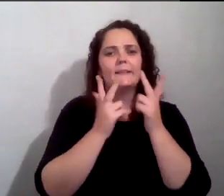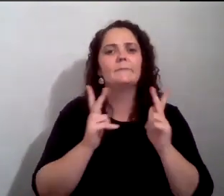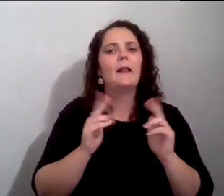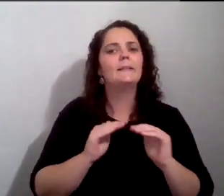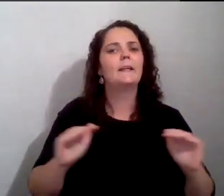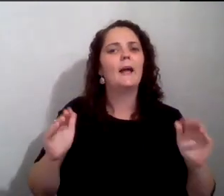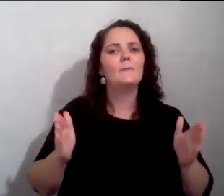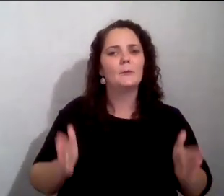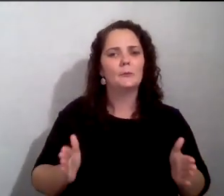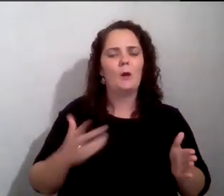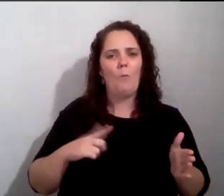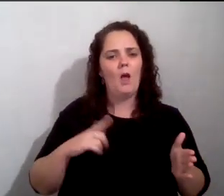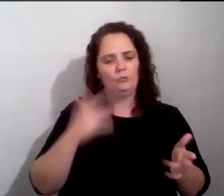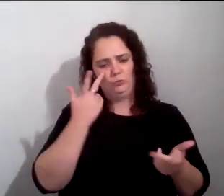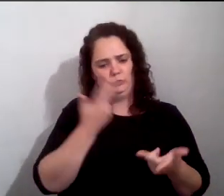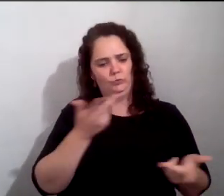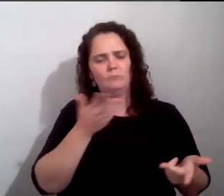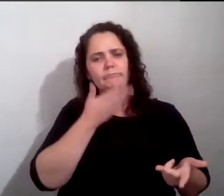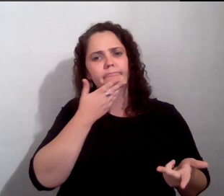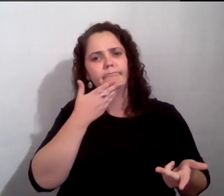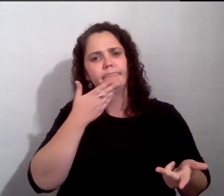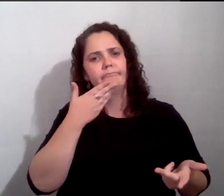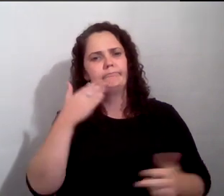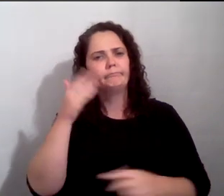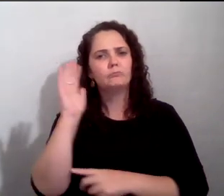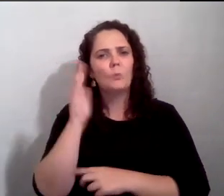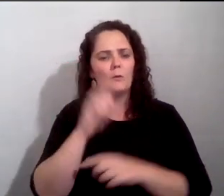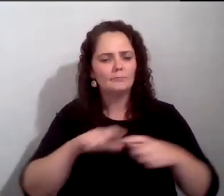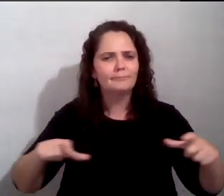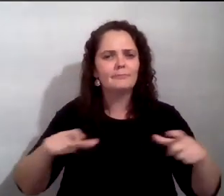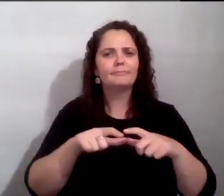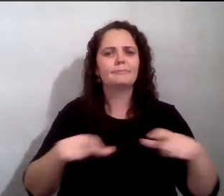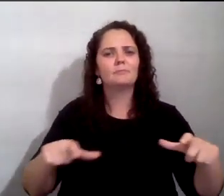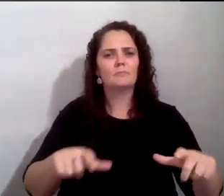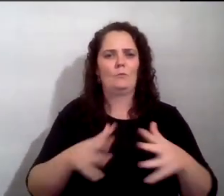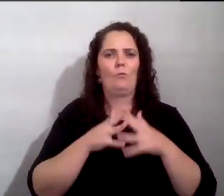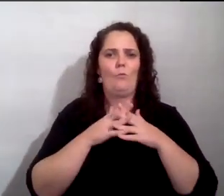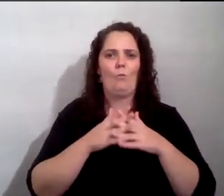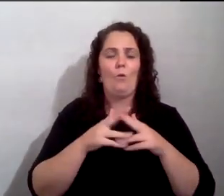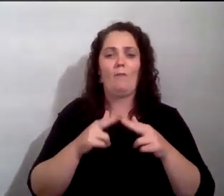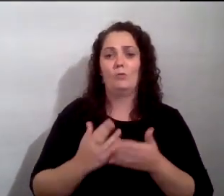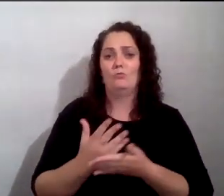advertisement for these these beautiful timbers that could be you know exploited basically as resources.